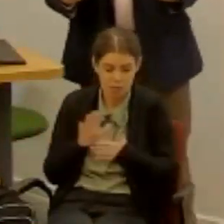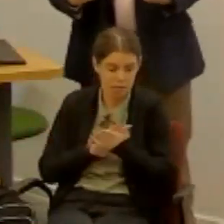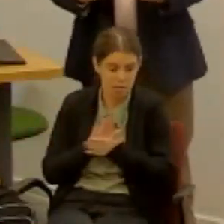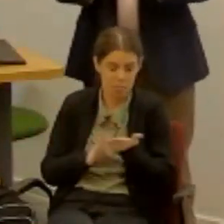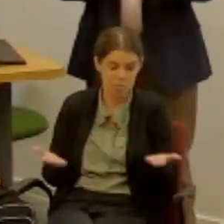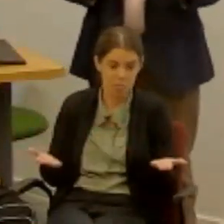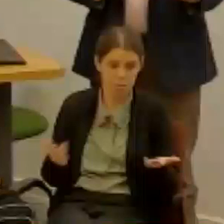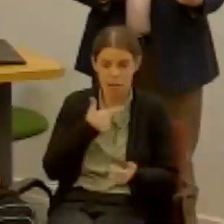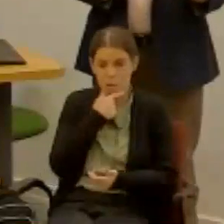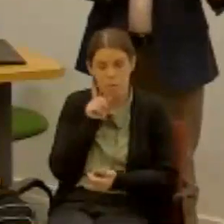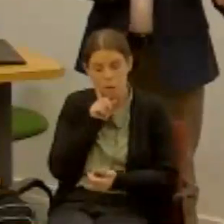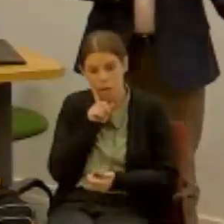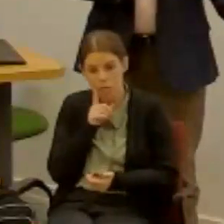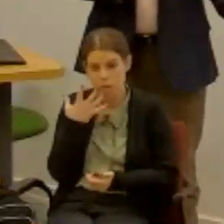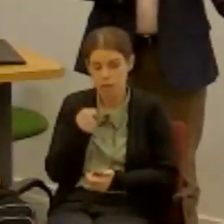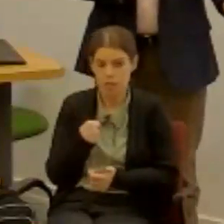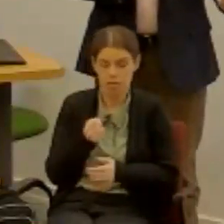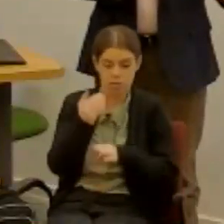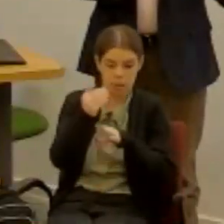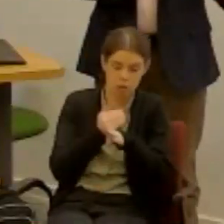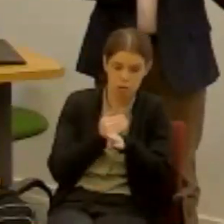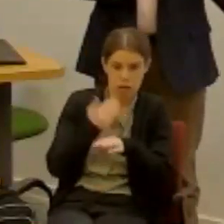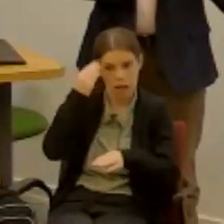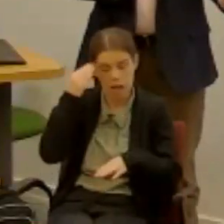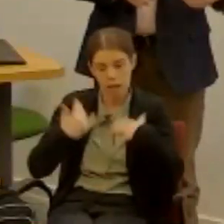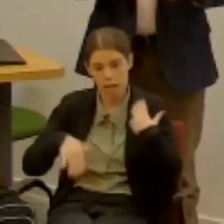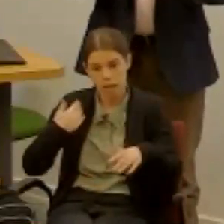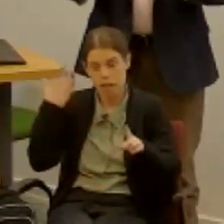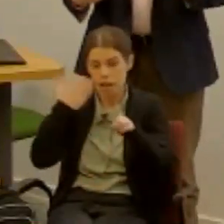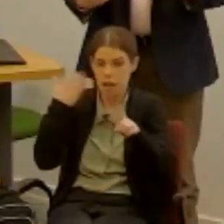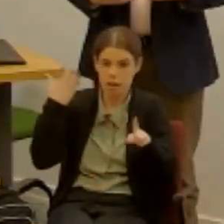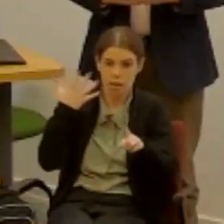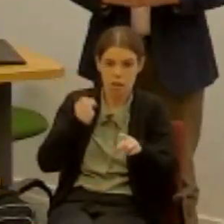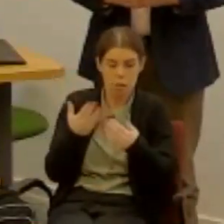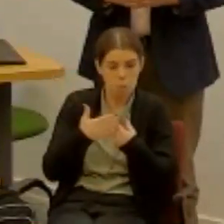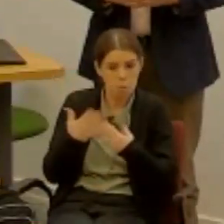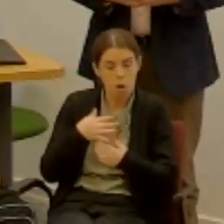Do these people with a story of head injury? Head impacts have any more risk of disease.